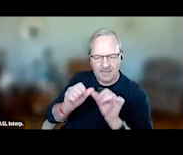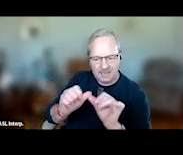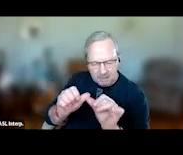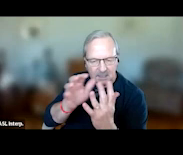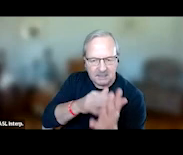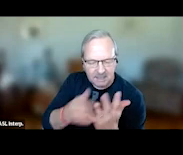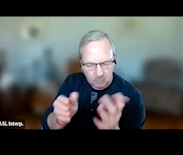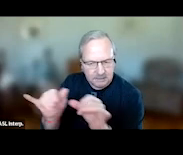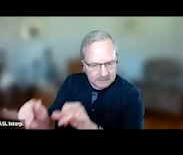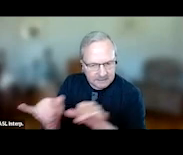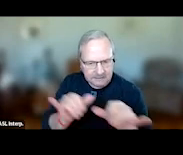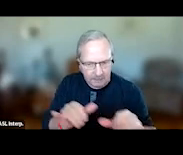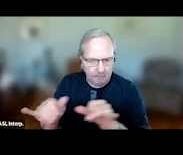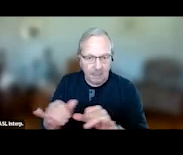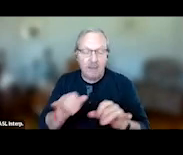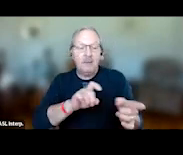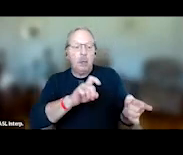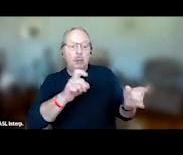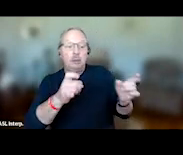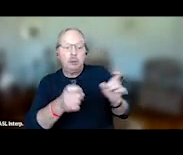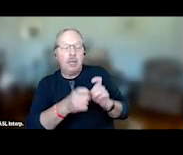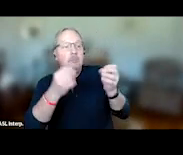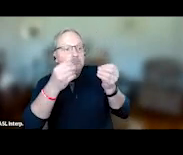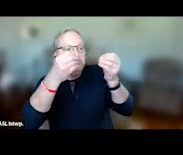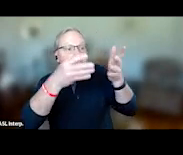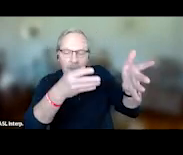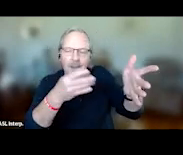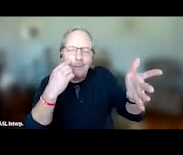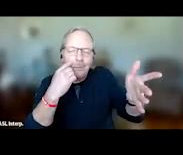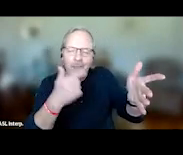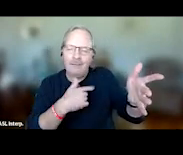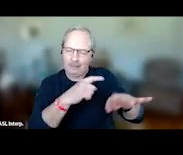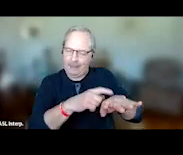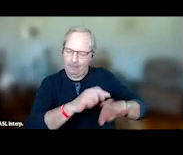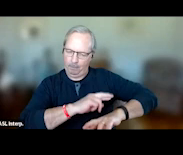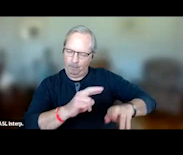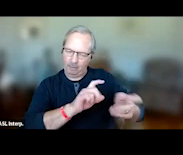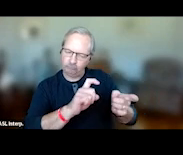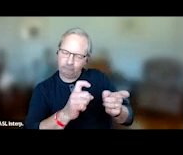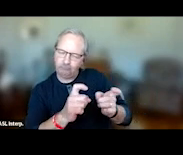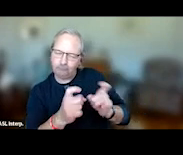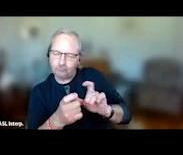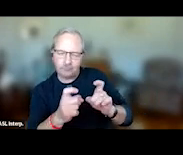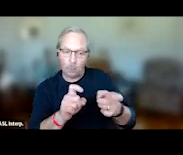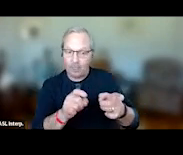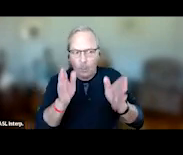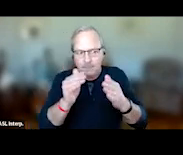gonna change, offer notice in advance so people have time to prepare or adjust what it was that they were expecting for the day.